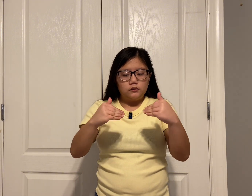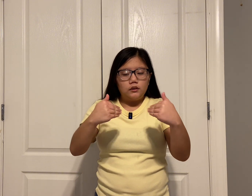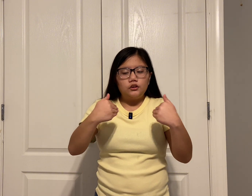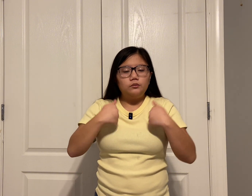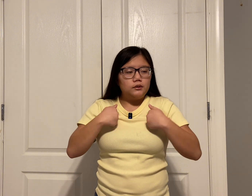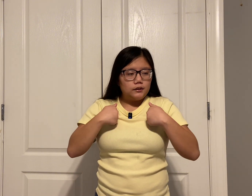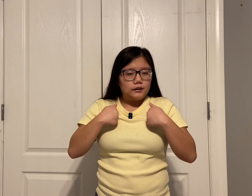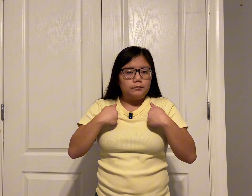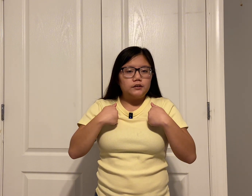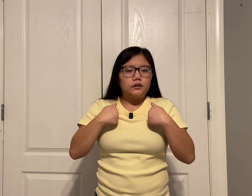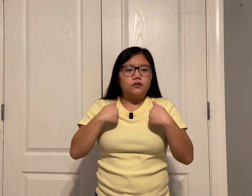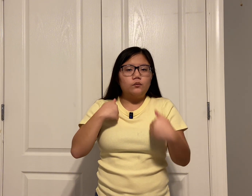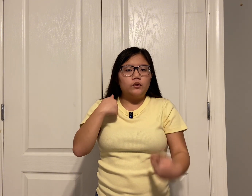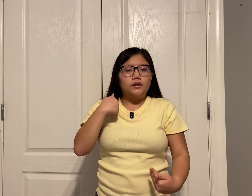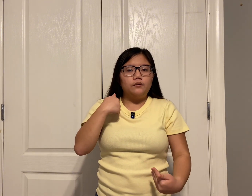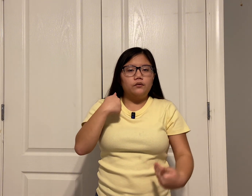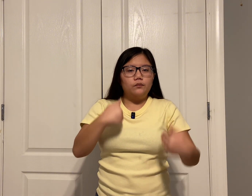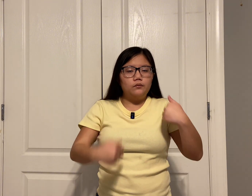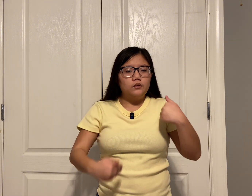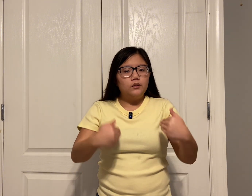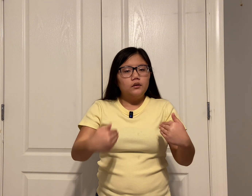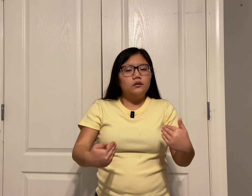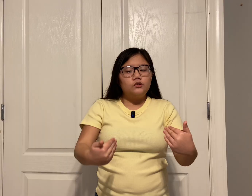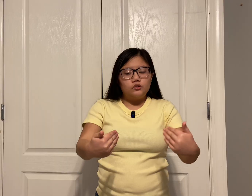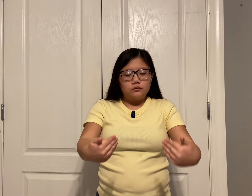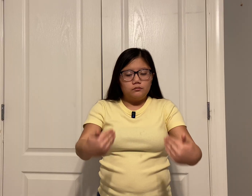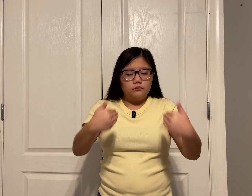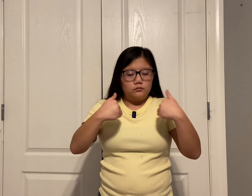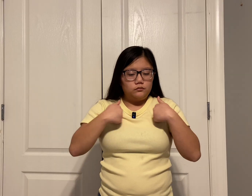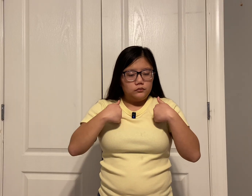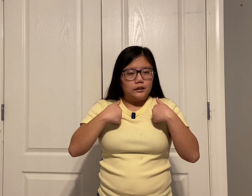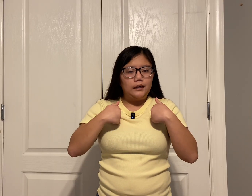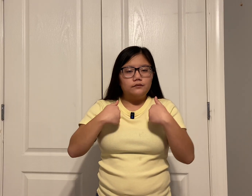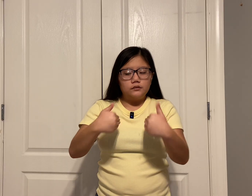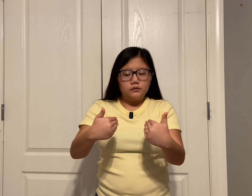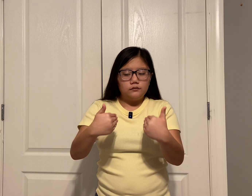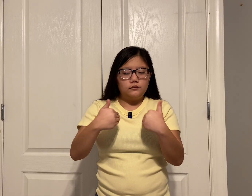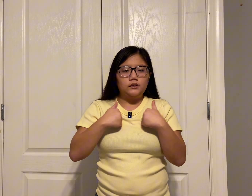And they should be like side by side, not one down here and, just have. Have.